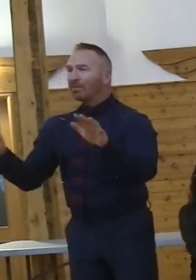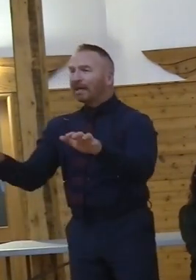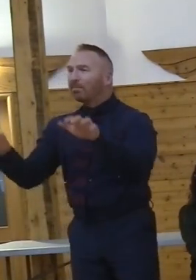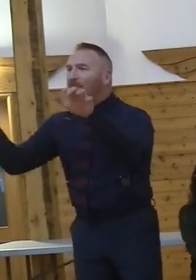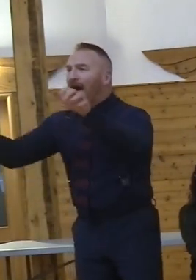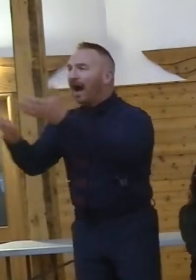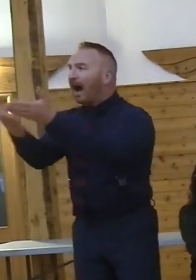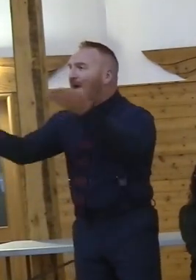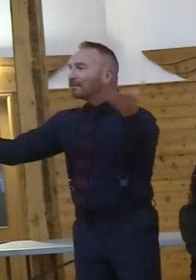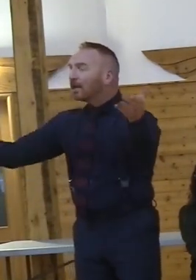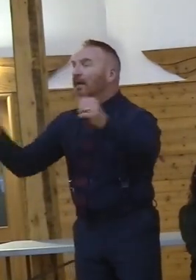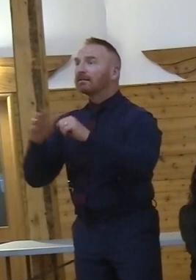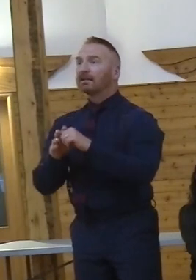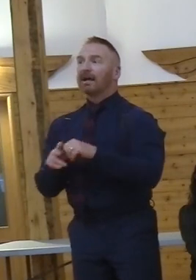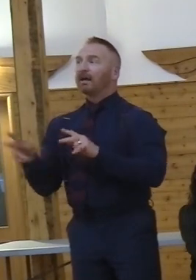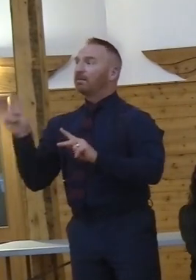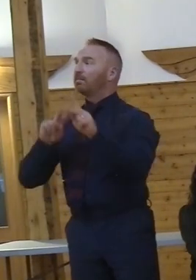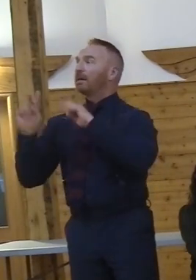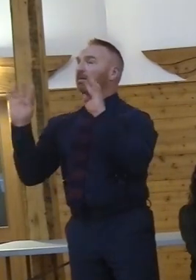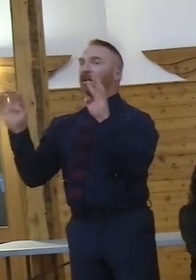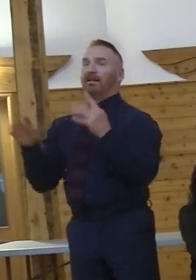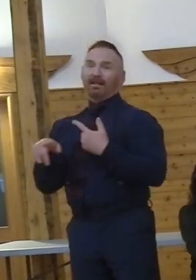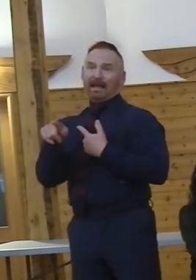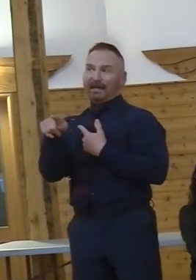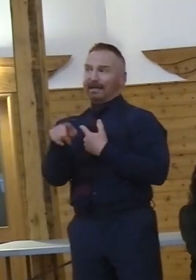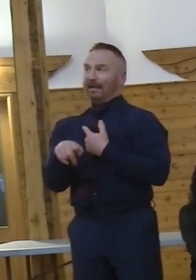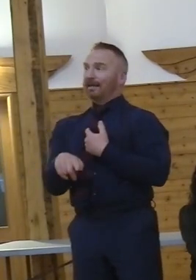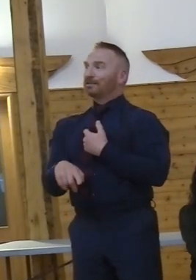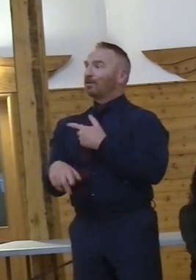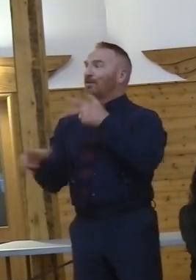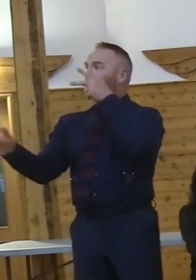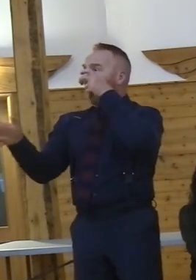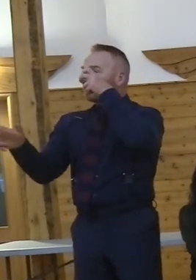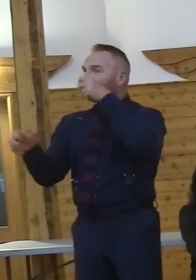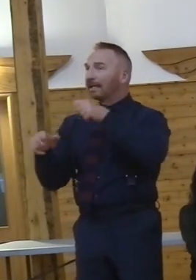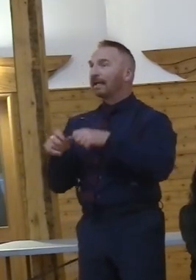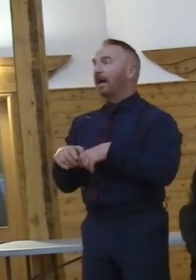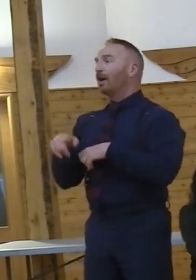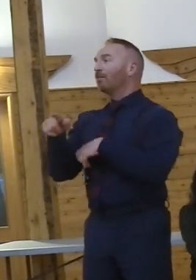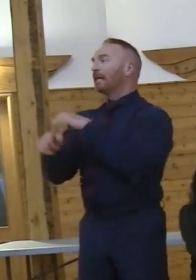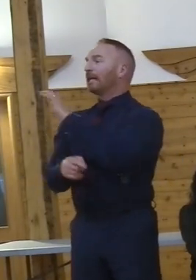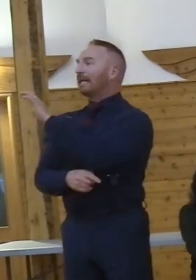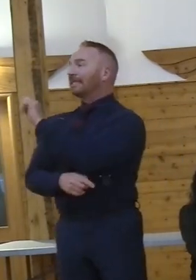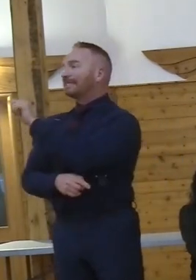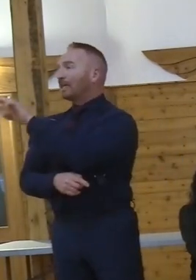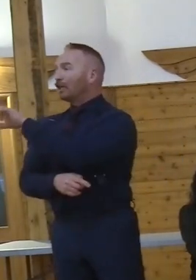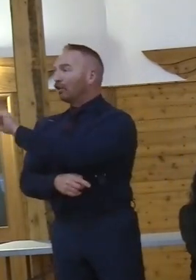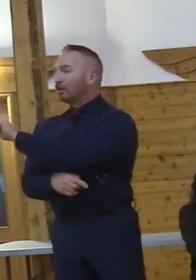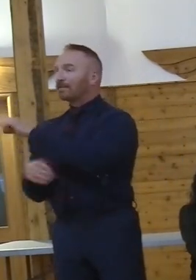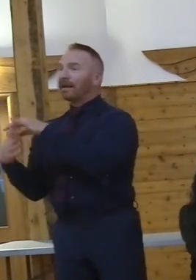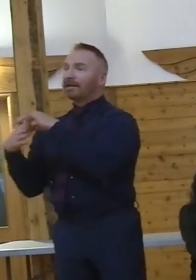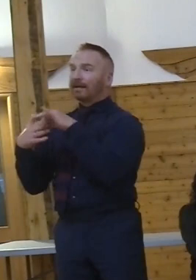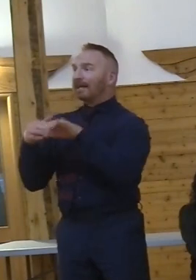The people watching all of Cedar's guidance and support you know I just feel very thankful